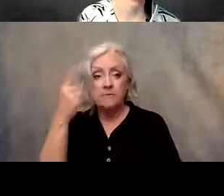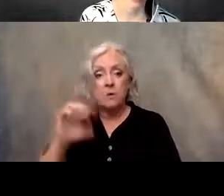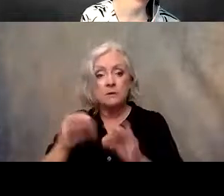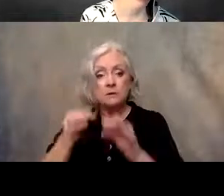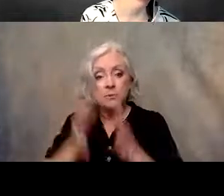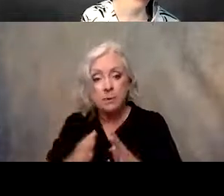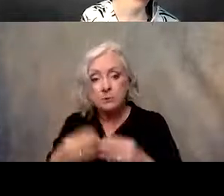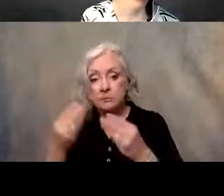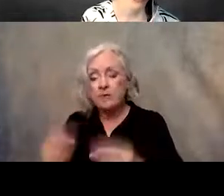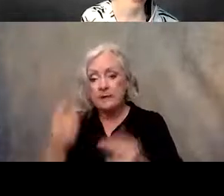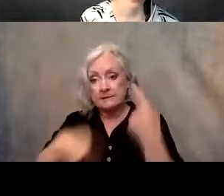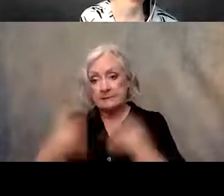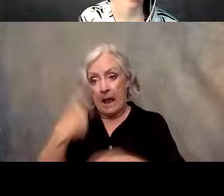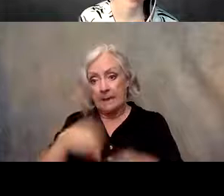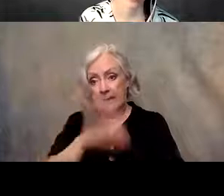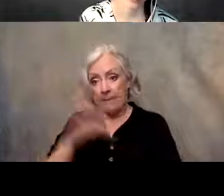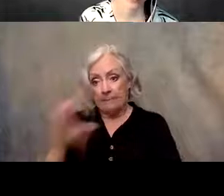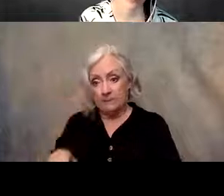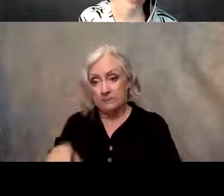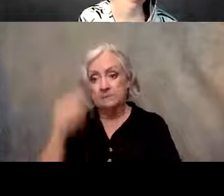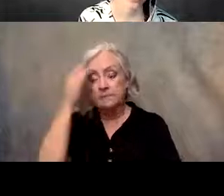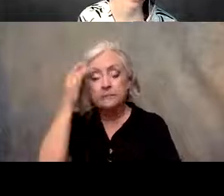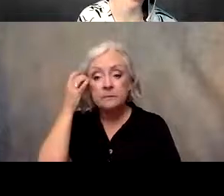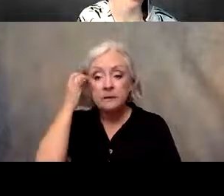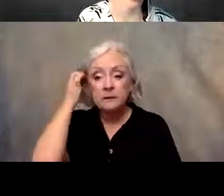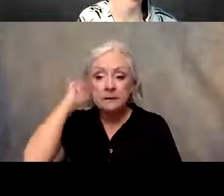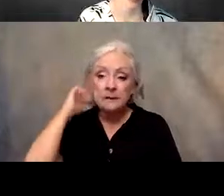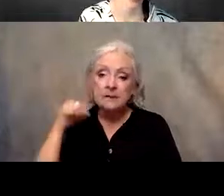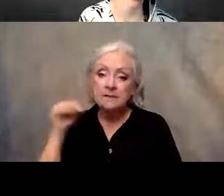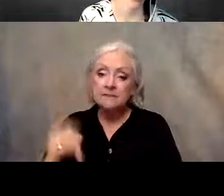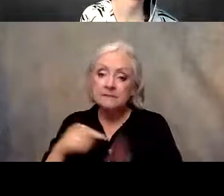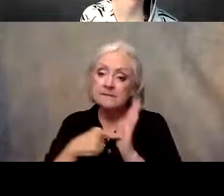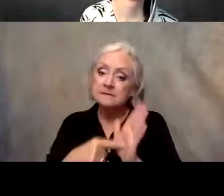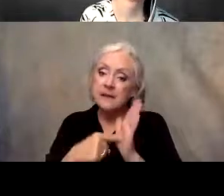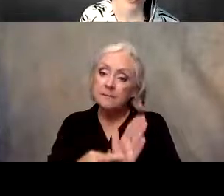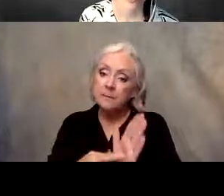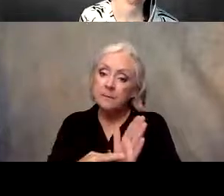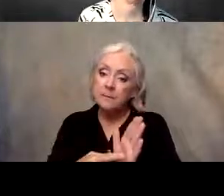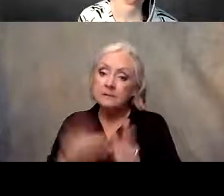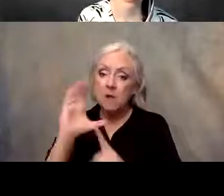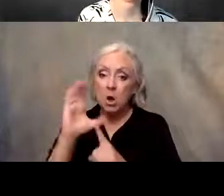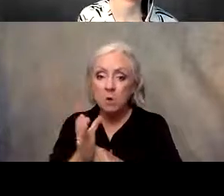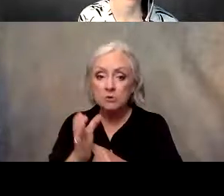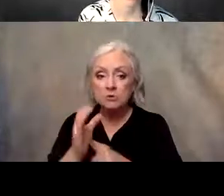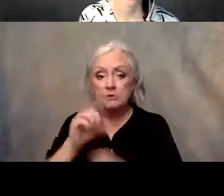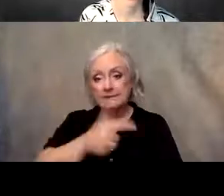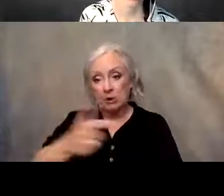and here you can see this is the example I'm sharing is a culture series video that LUNA has produced